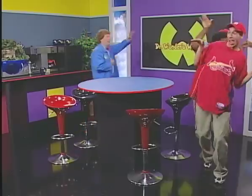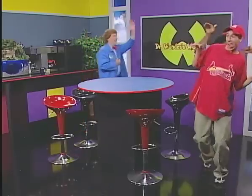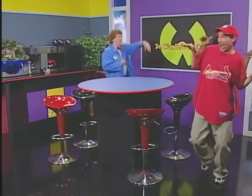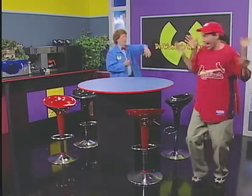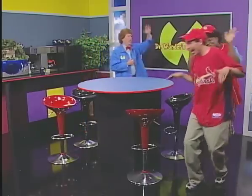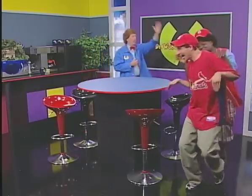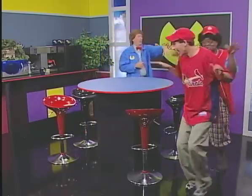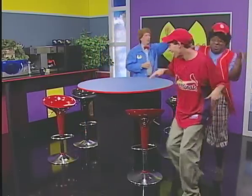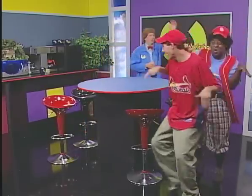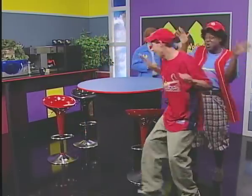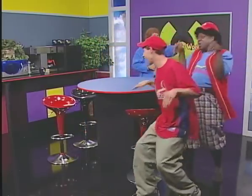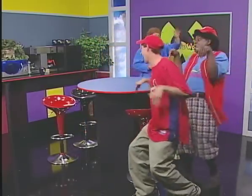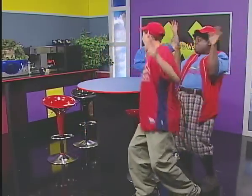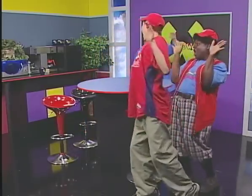HEY!